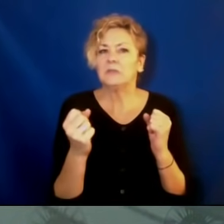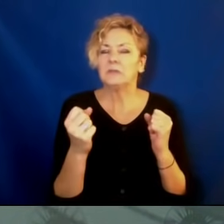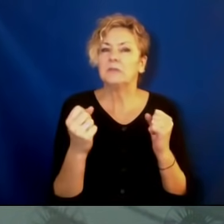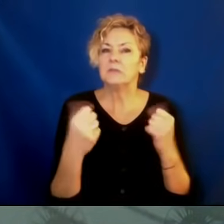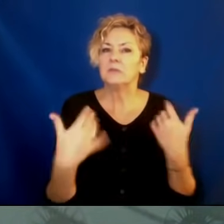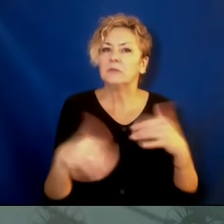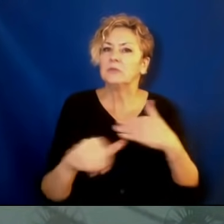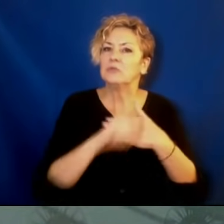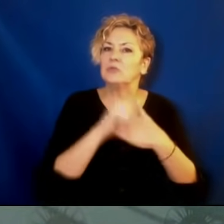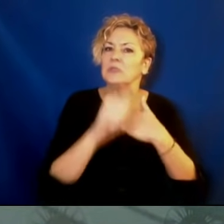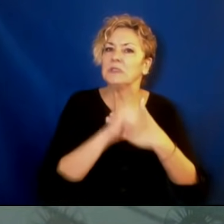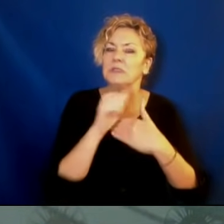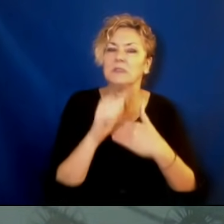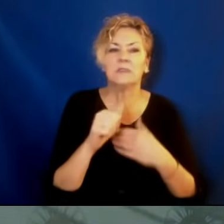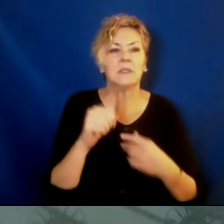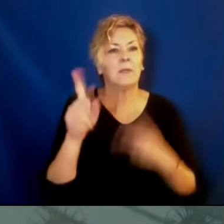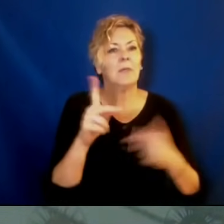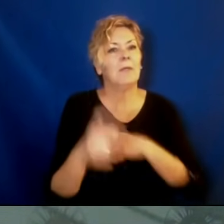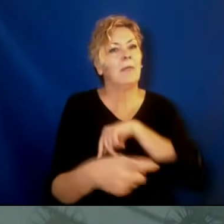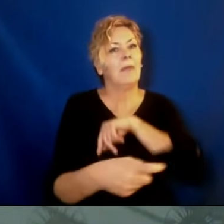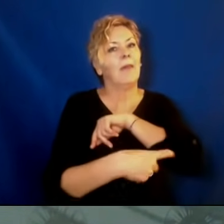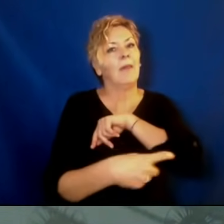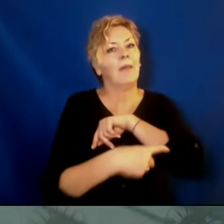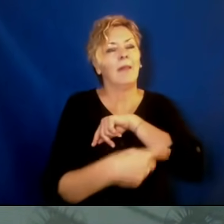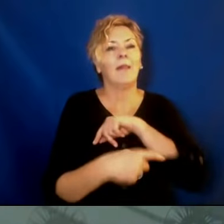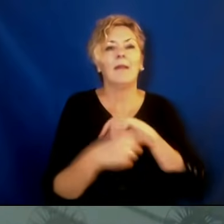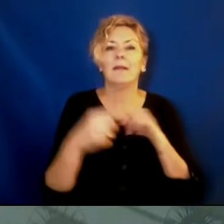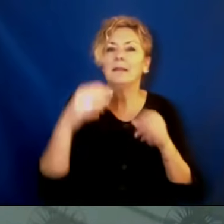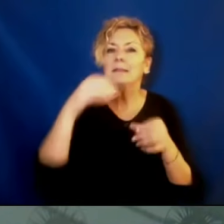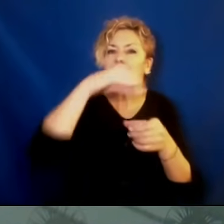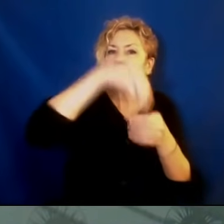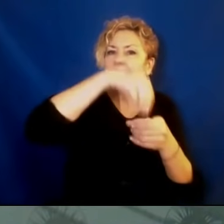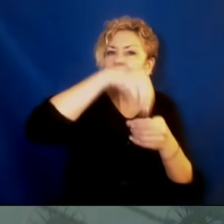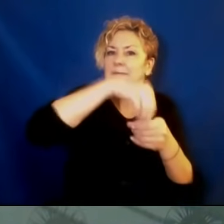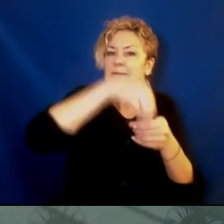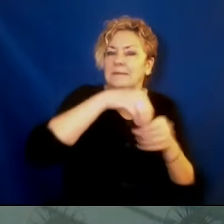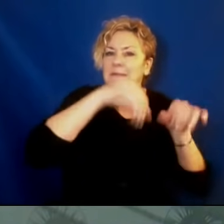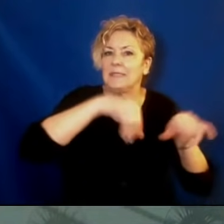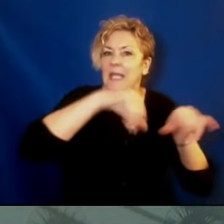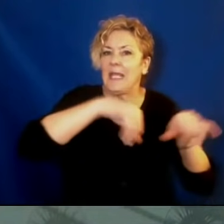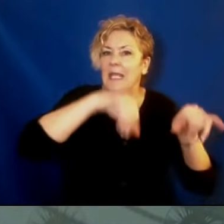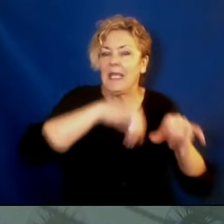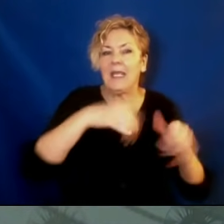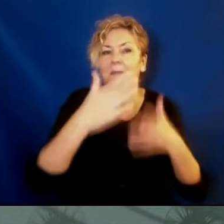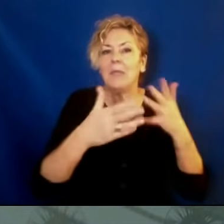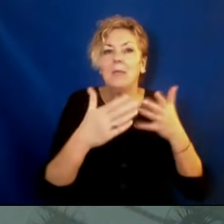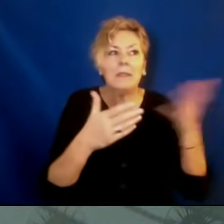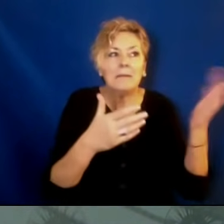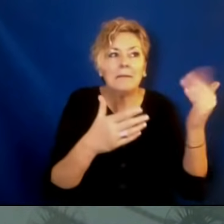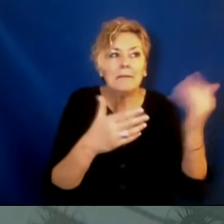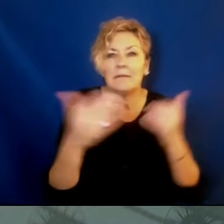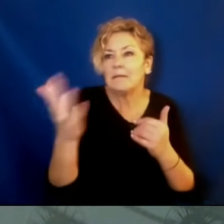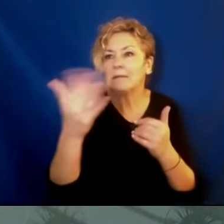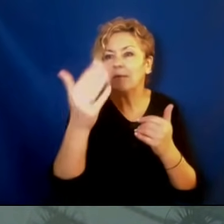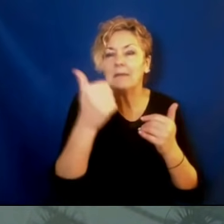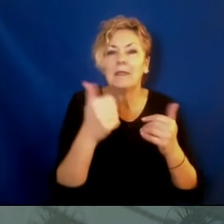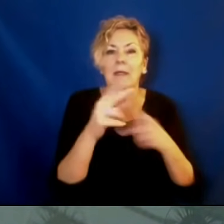and time when the weather is getting worse and there are more things going on inside